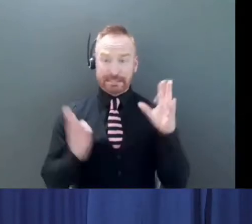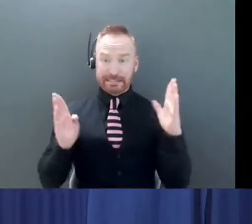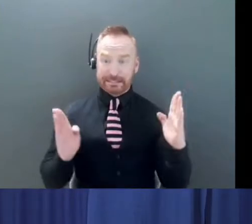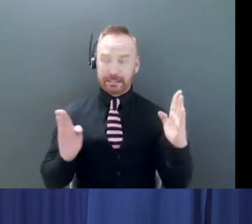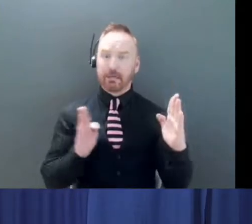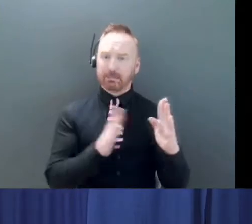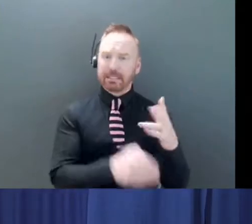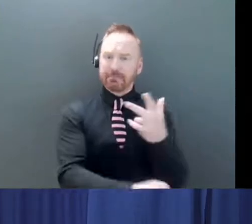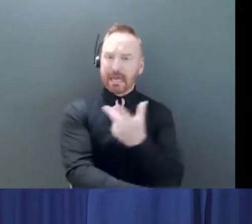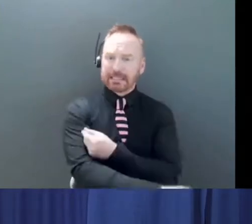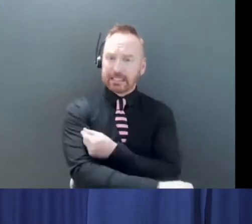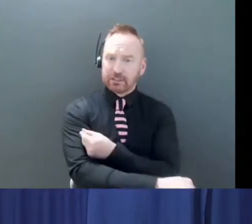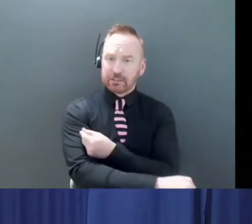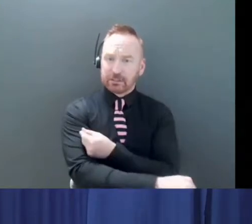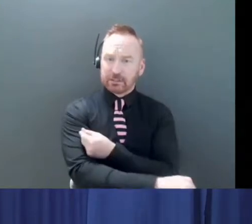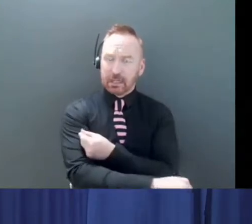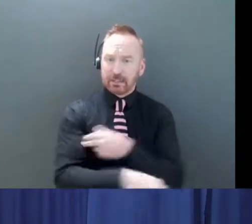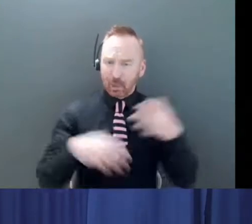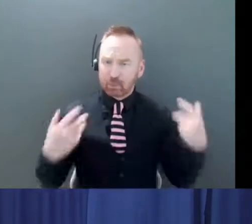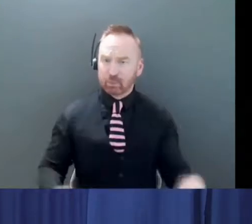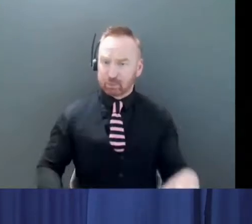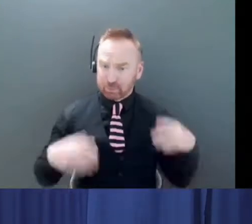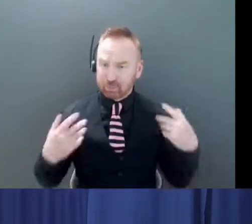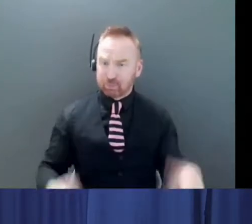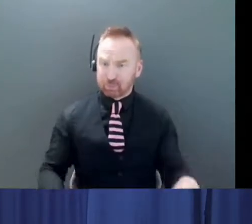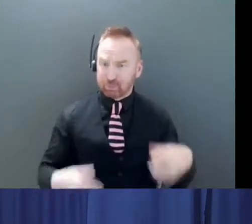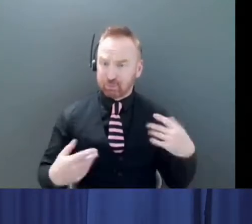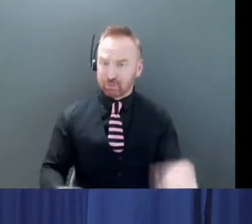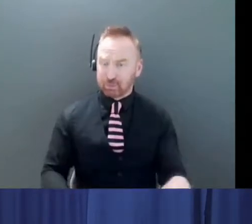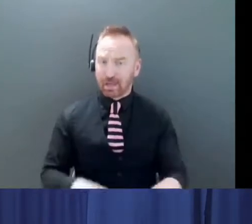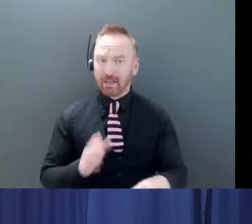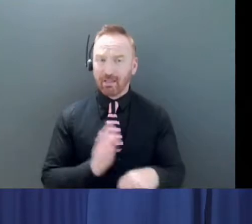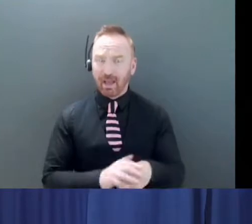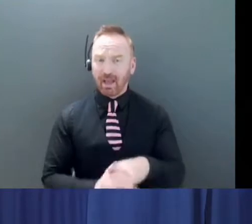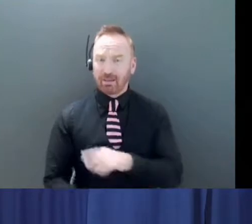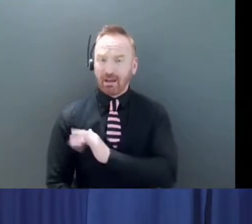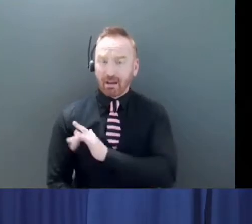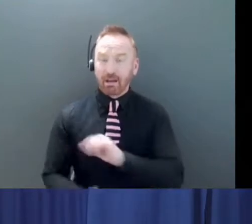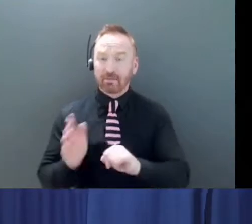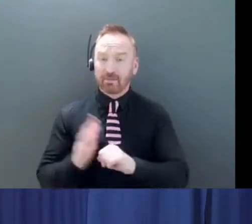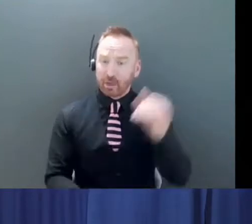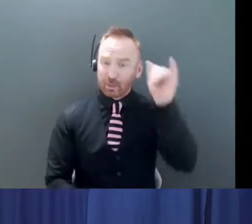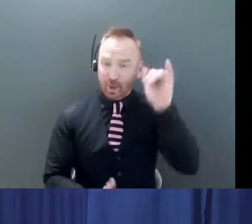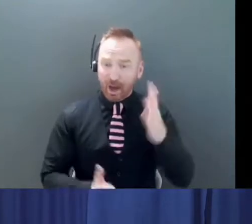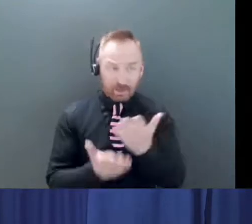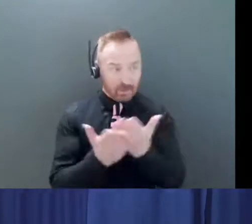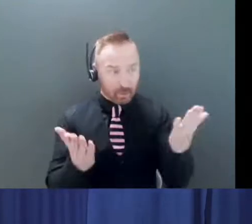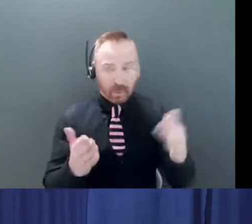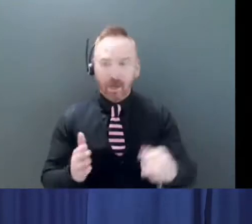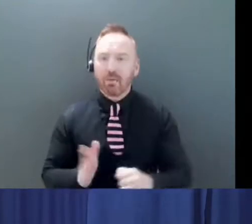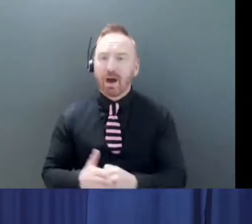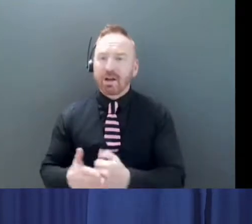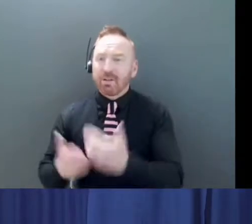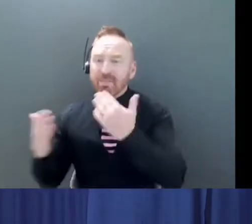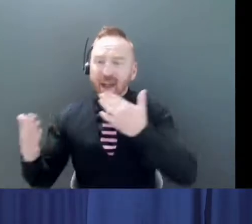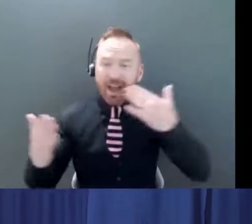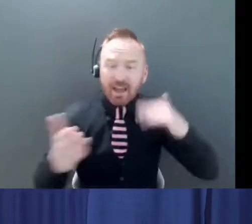achievement, Yukoners. And I want to thank all of the folks that have worked on the vaccine rollout along with our